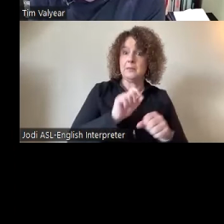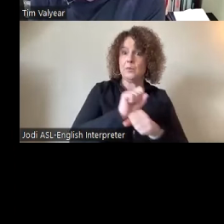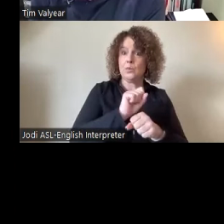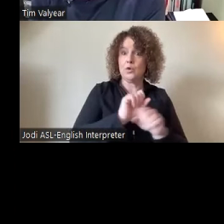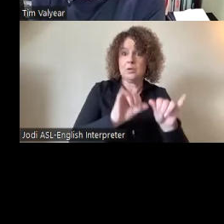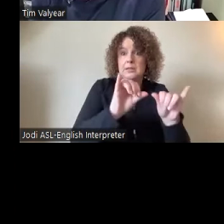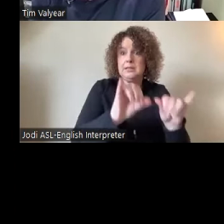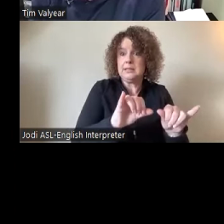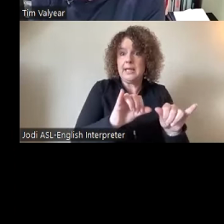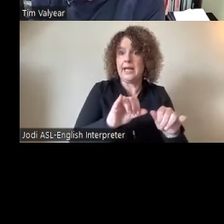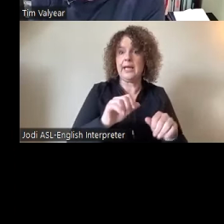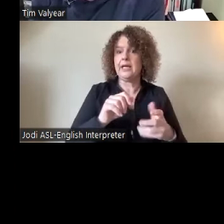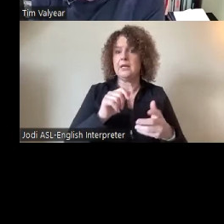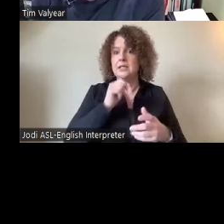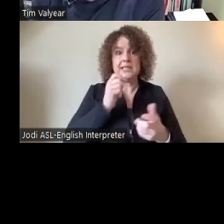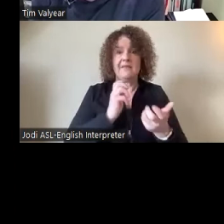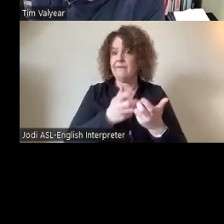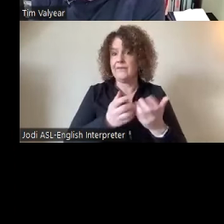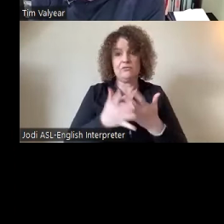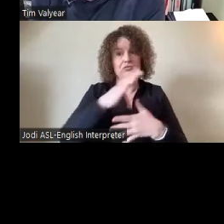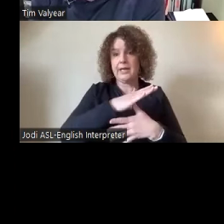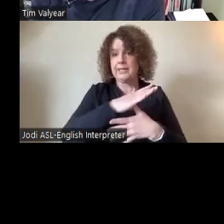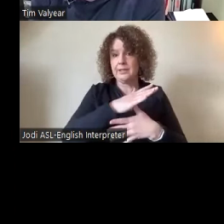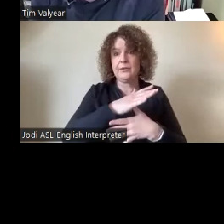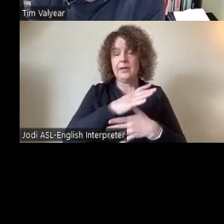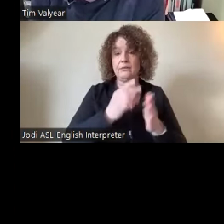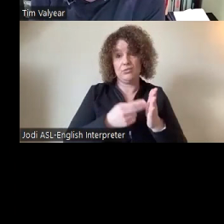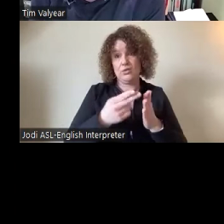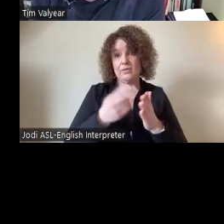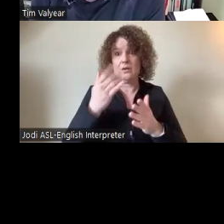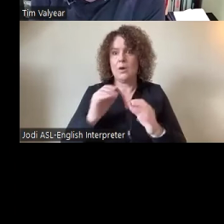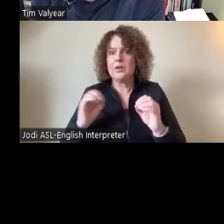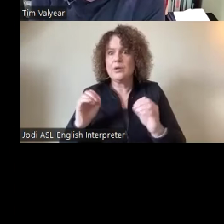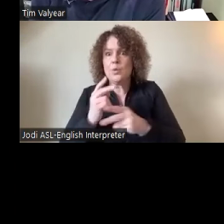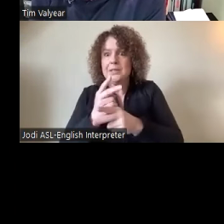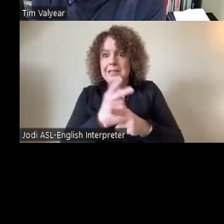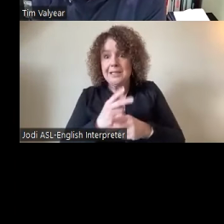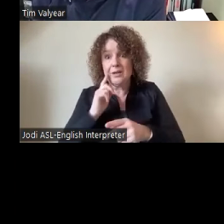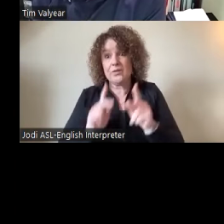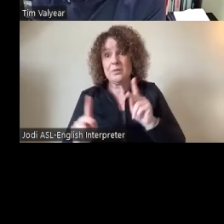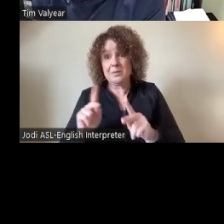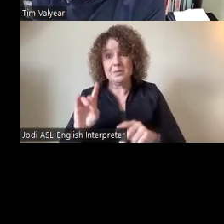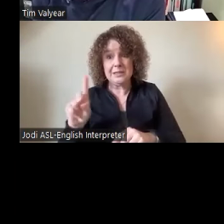last 90 days, you don't need to isolate as long as you're asymptomatic. You can work. And we have had people stay at